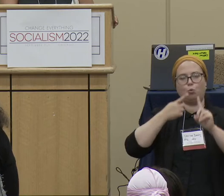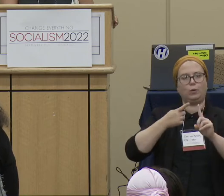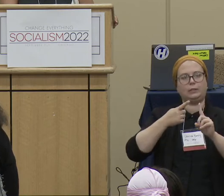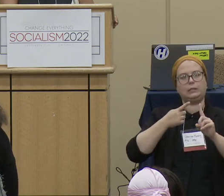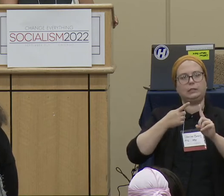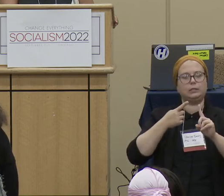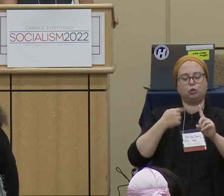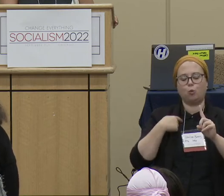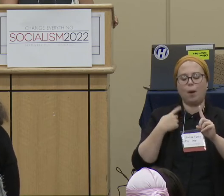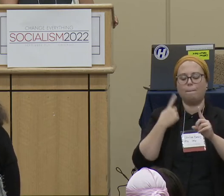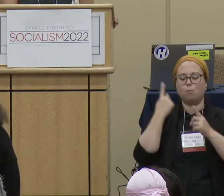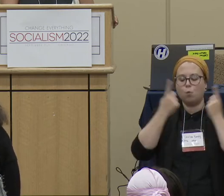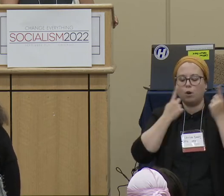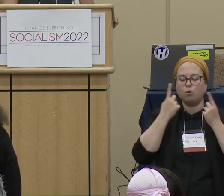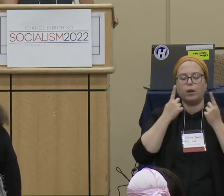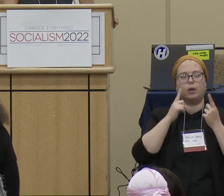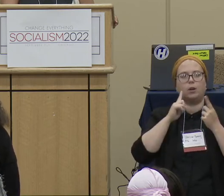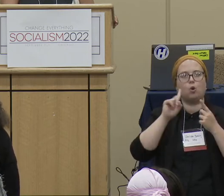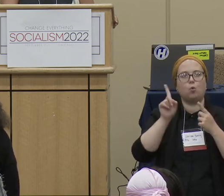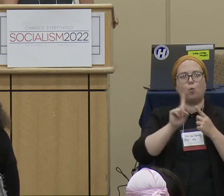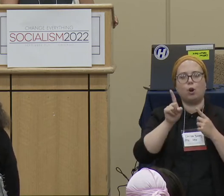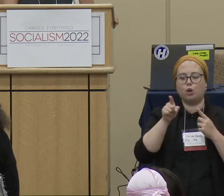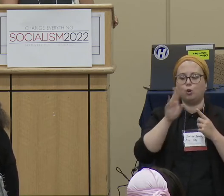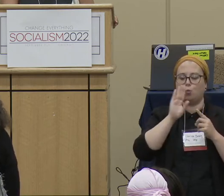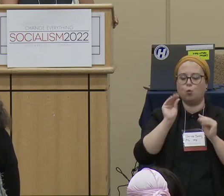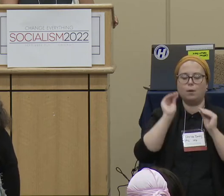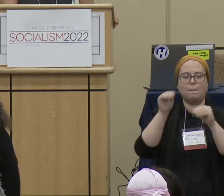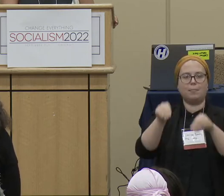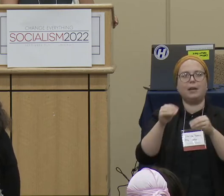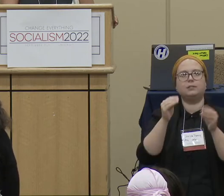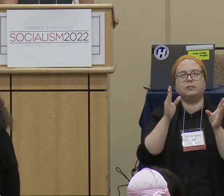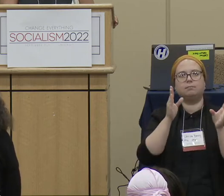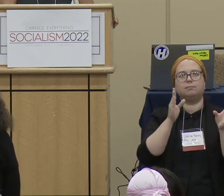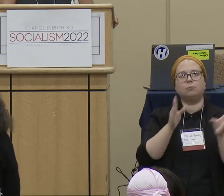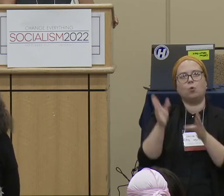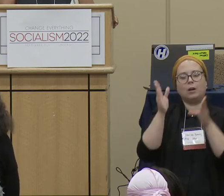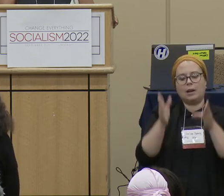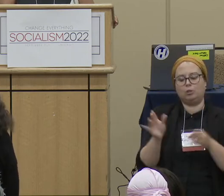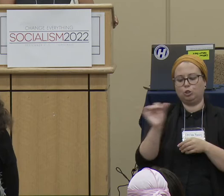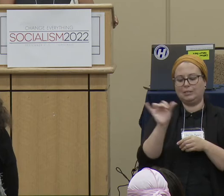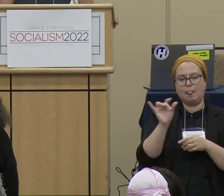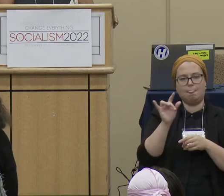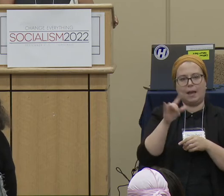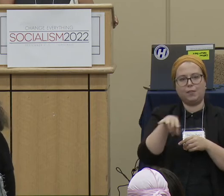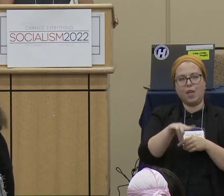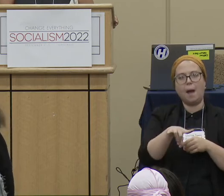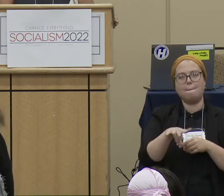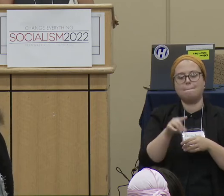reference points there. Wondering where you would place